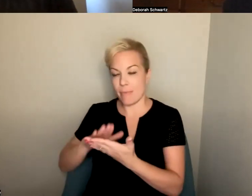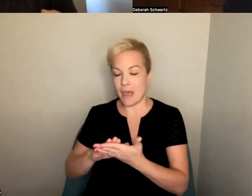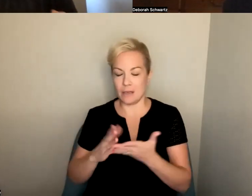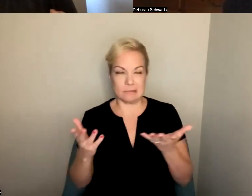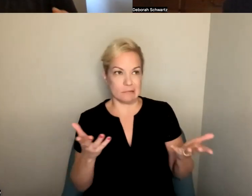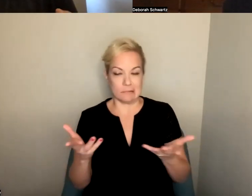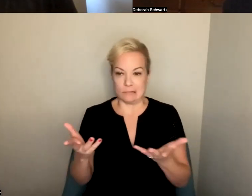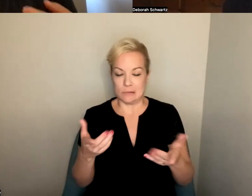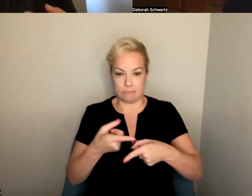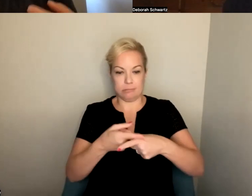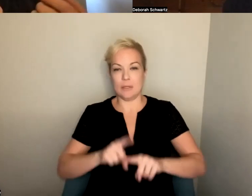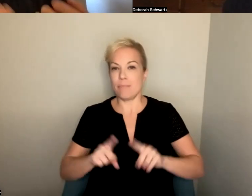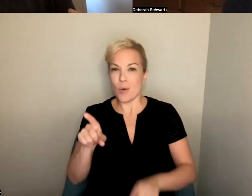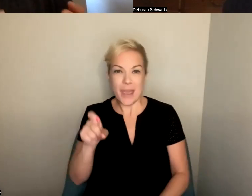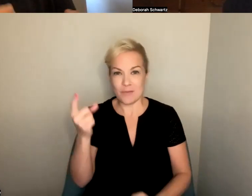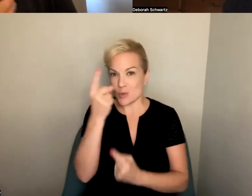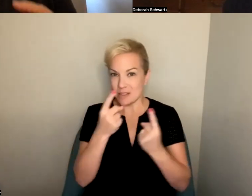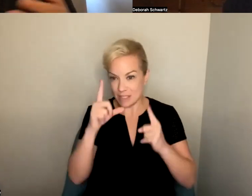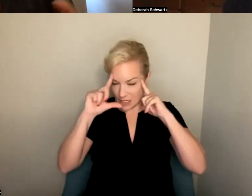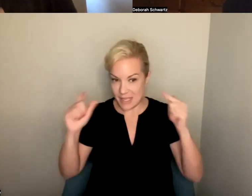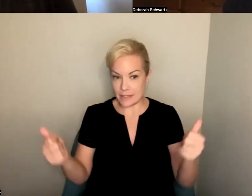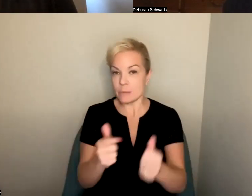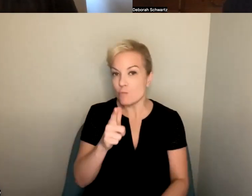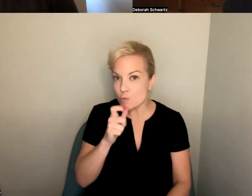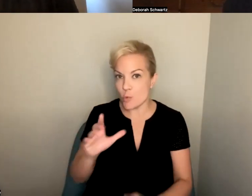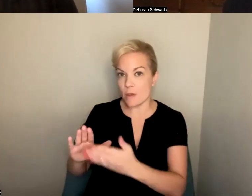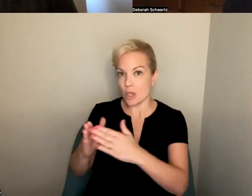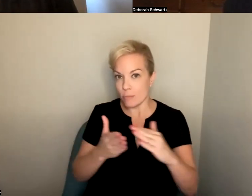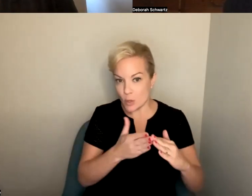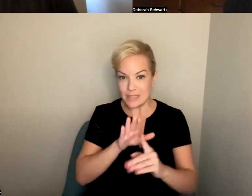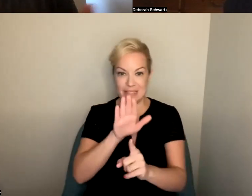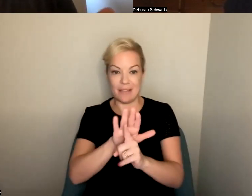that's up to the community and the culture and the language to help dictate that and and figure out